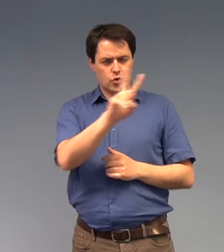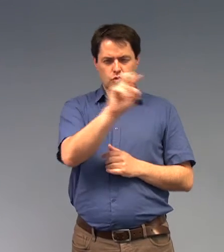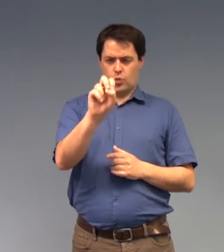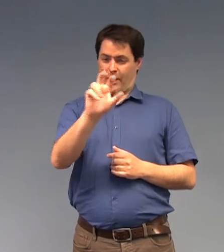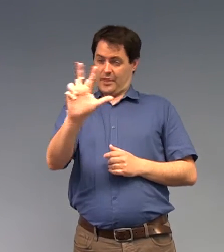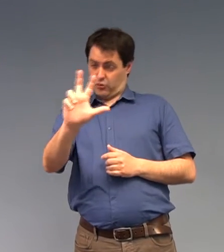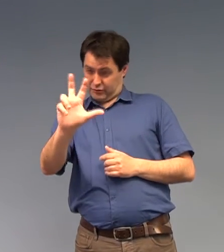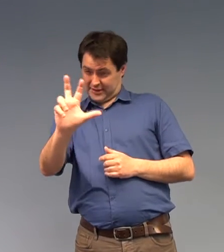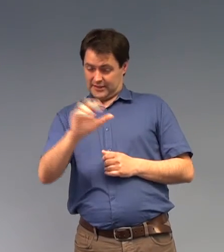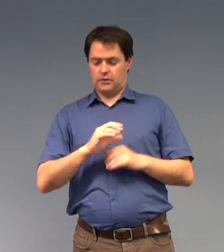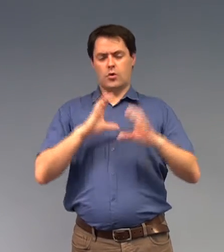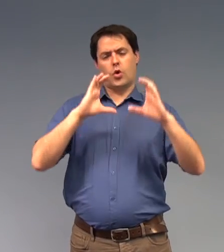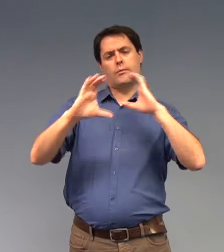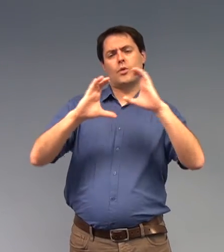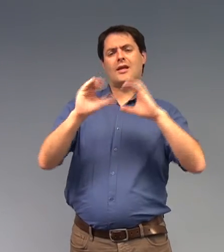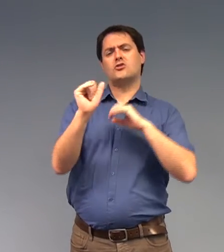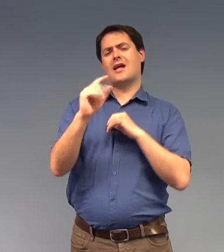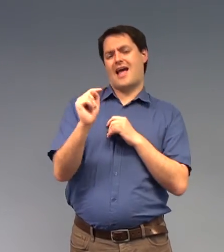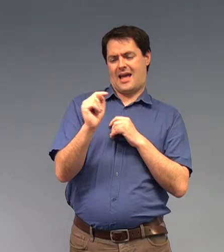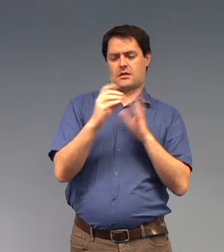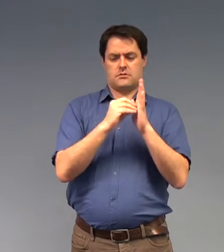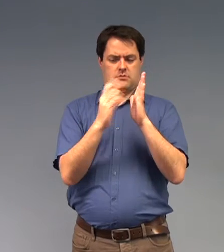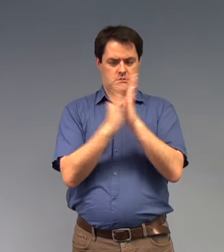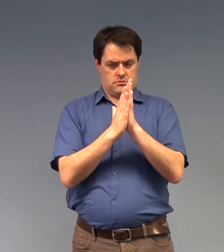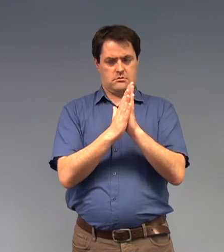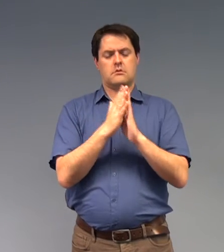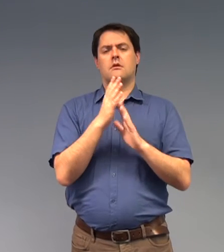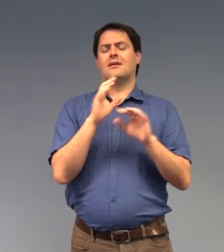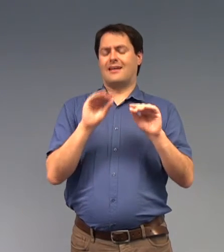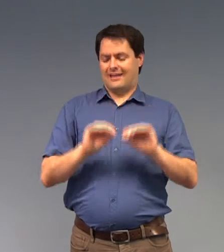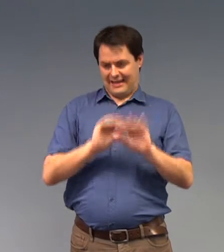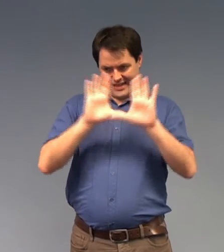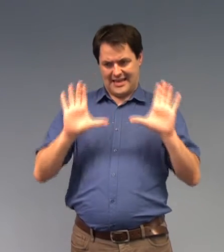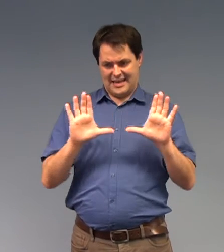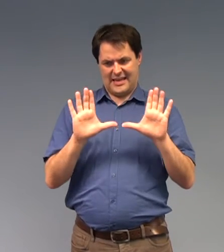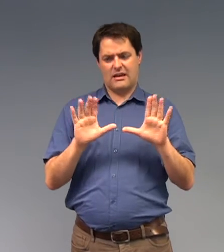We then saw in 2003 with the Communication Act,